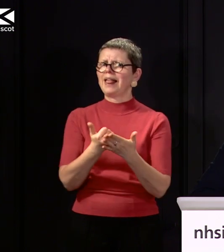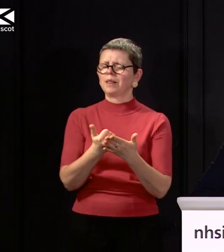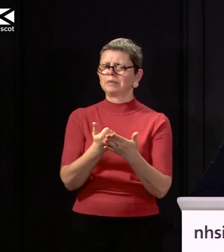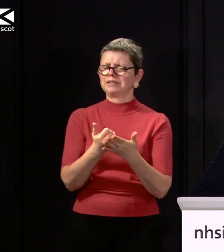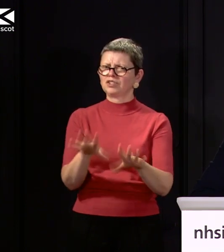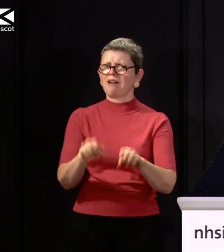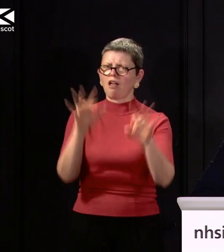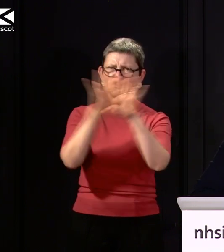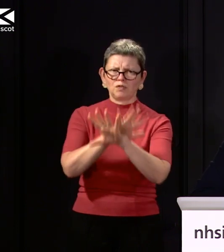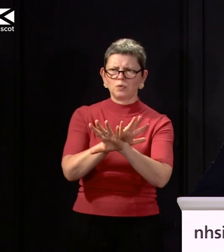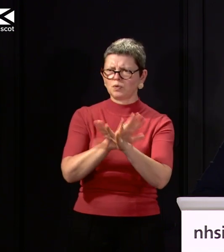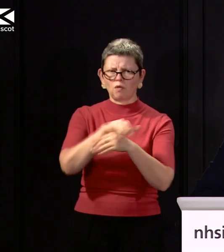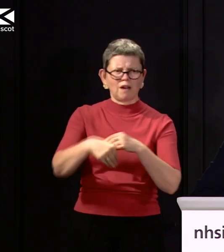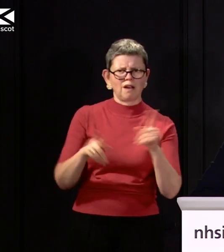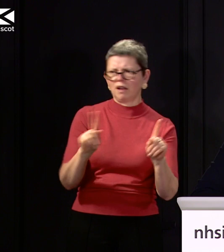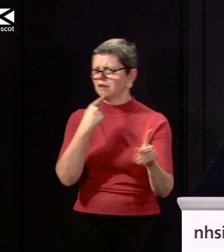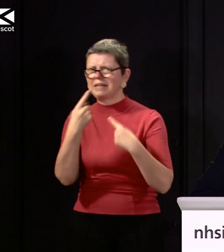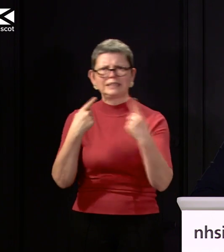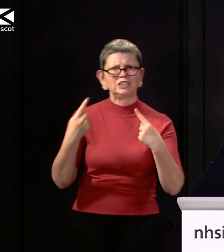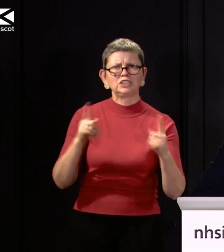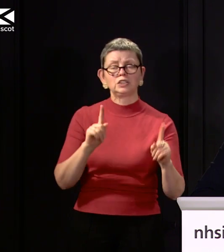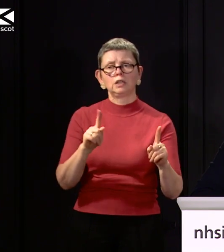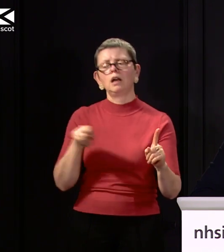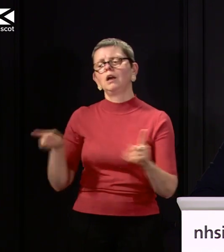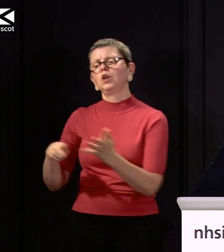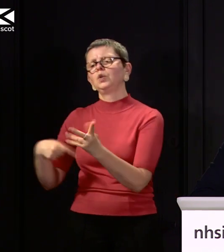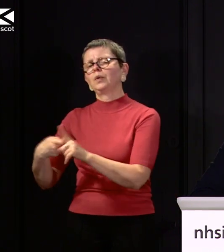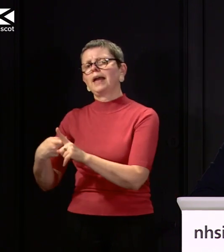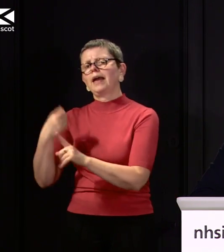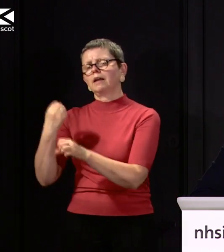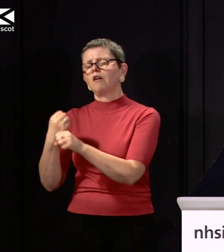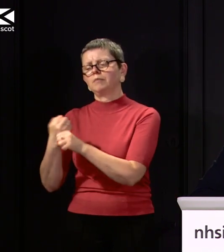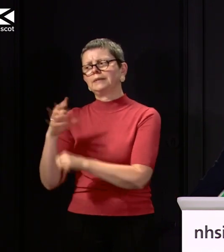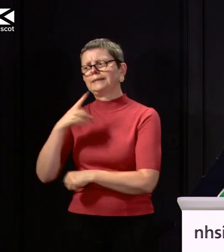think it is really important all of our messages are absolutely clear and straight with people.